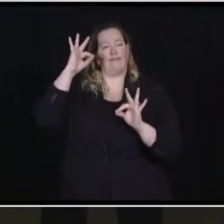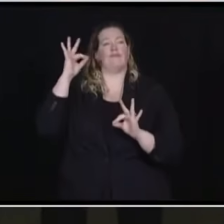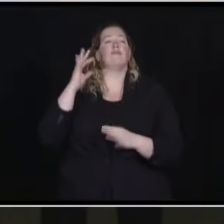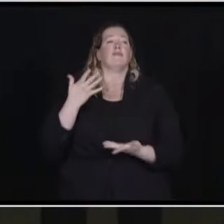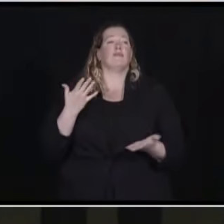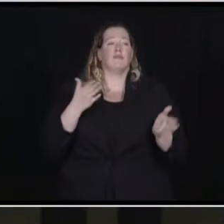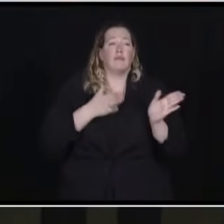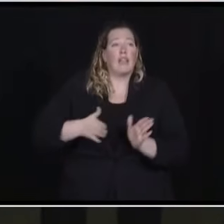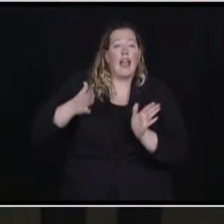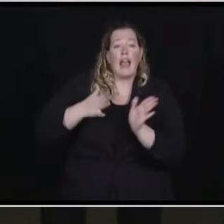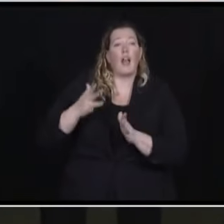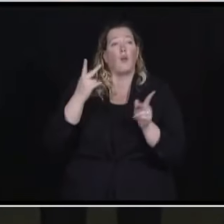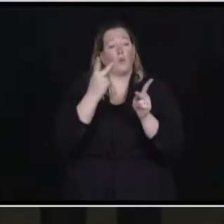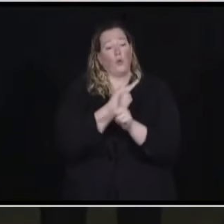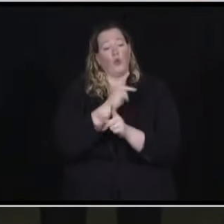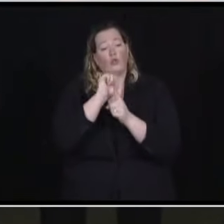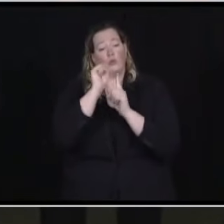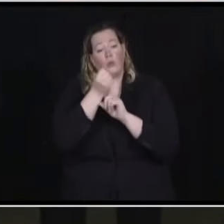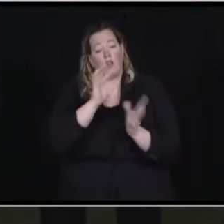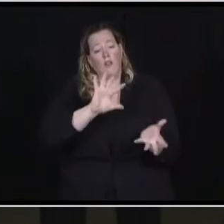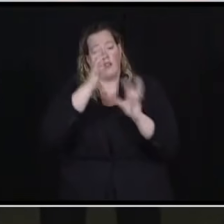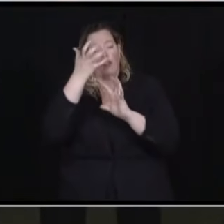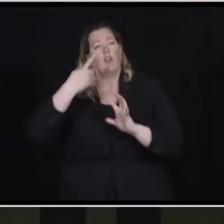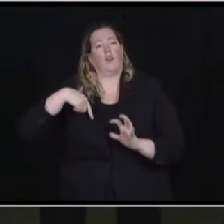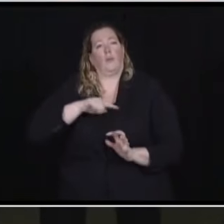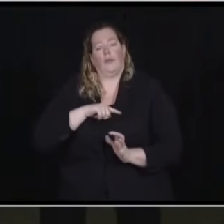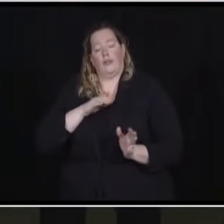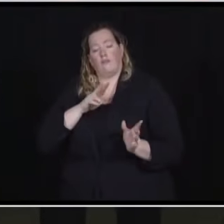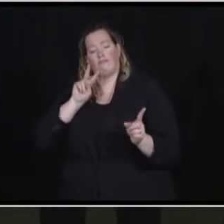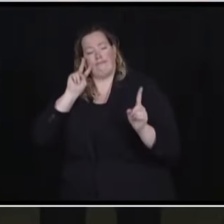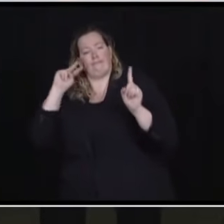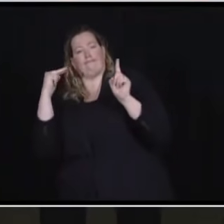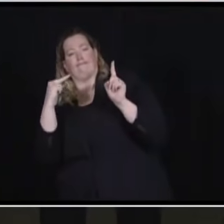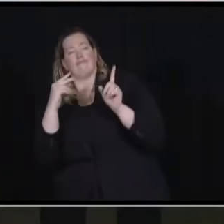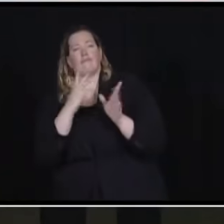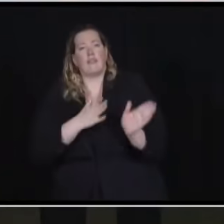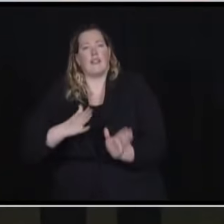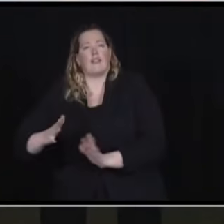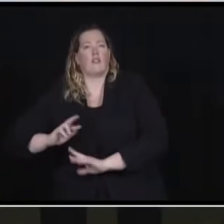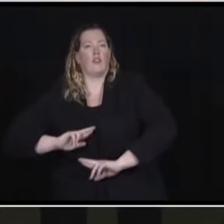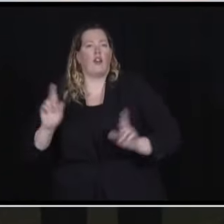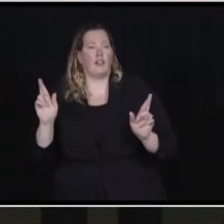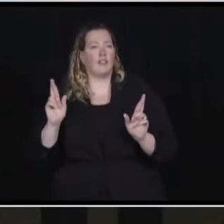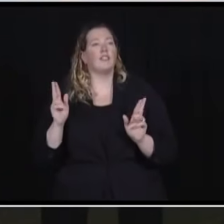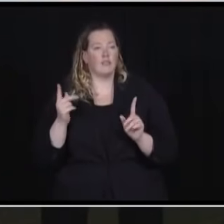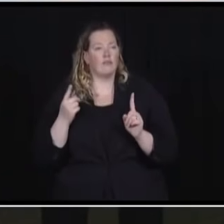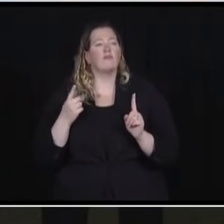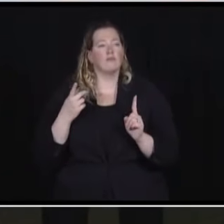our team is, and when you say 31 December, you kind of want to be ready by Christmas Eve because